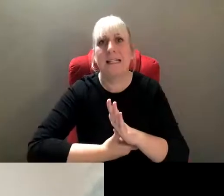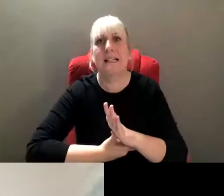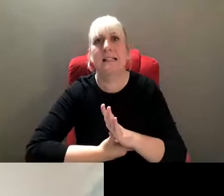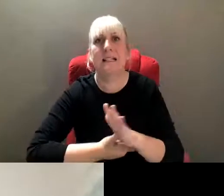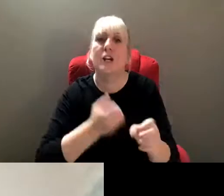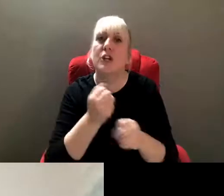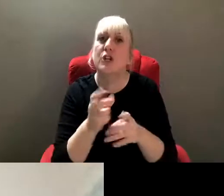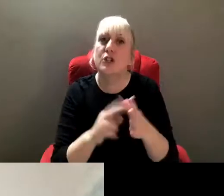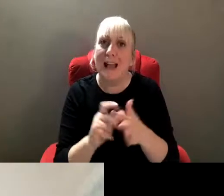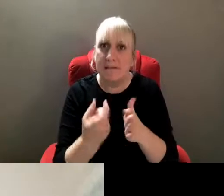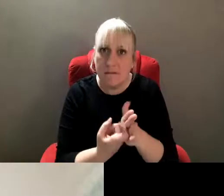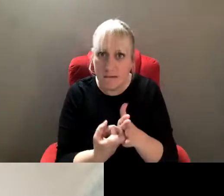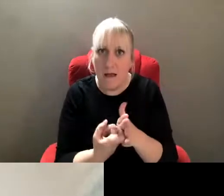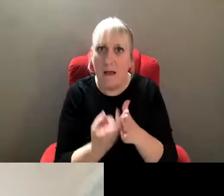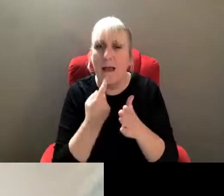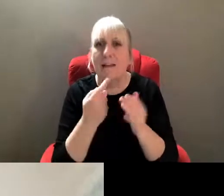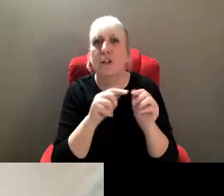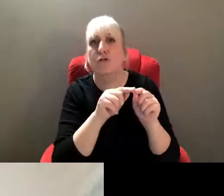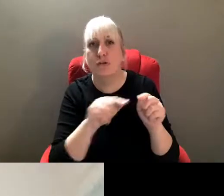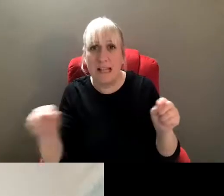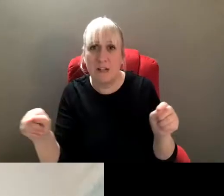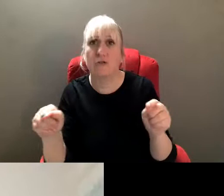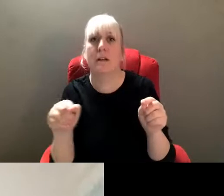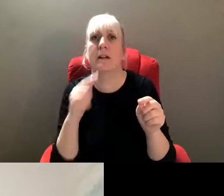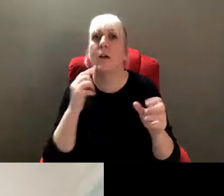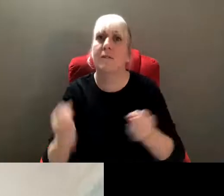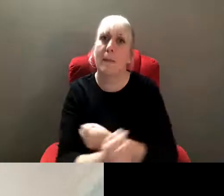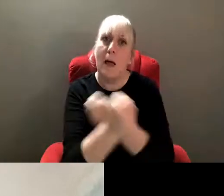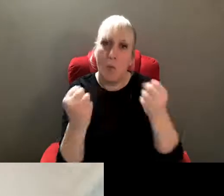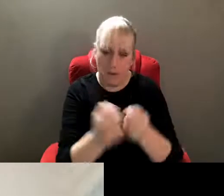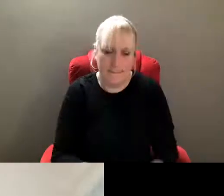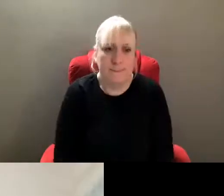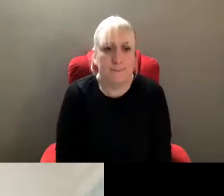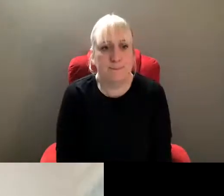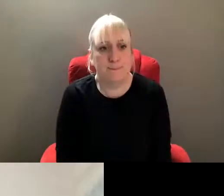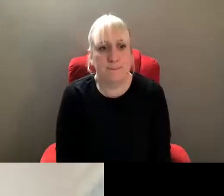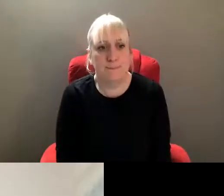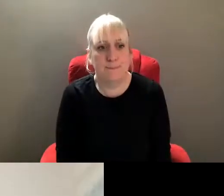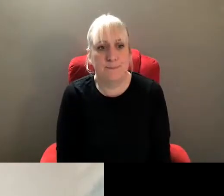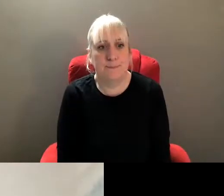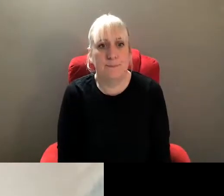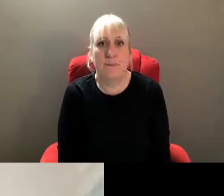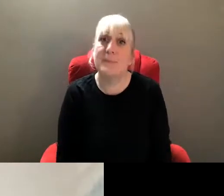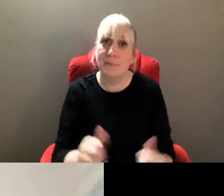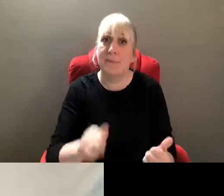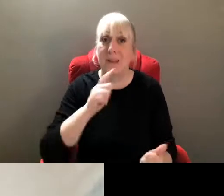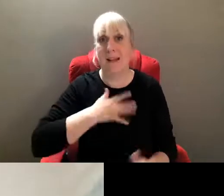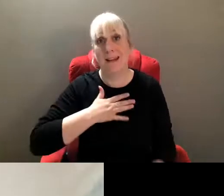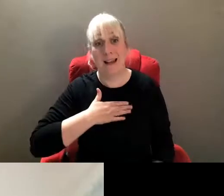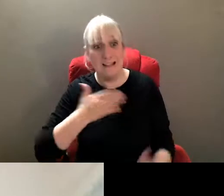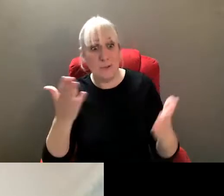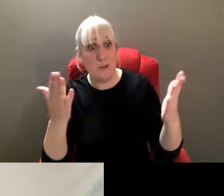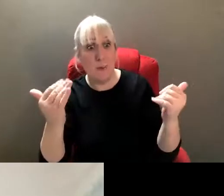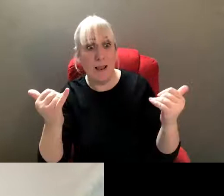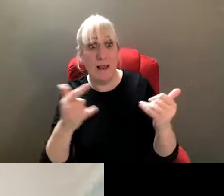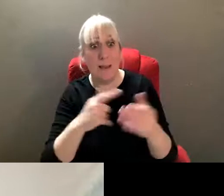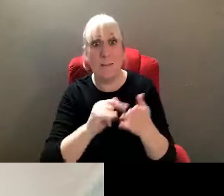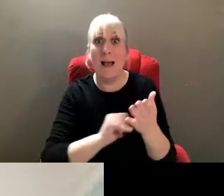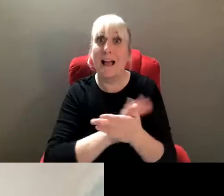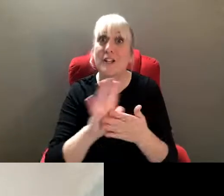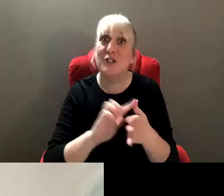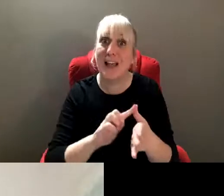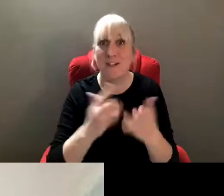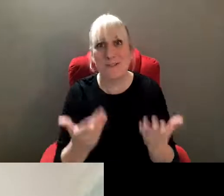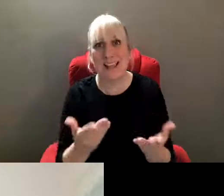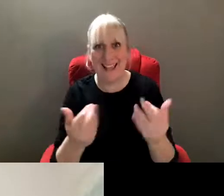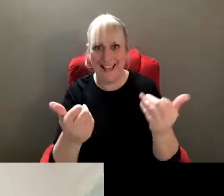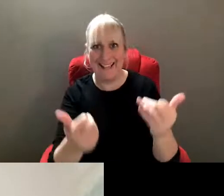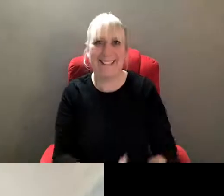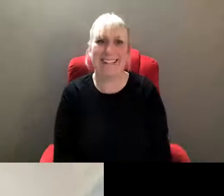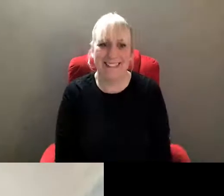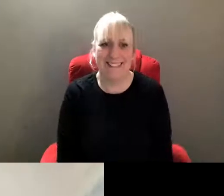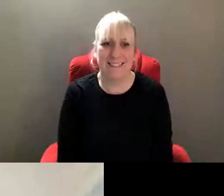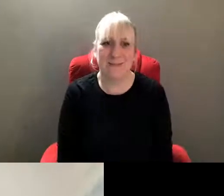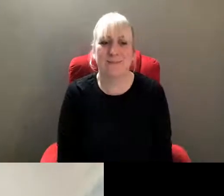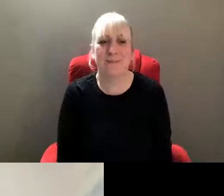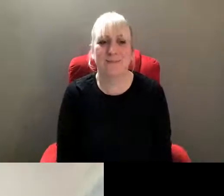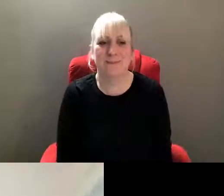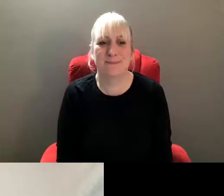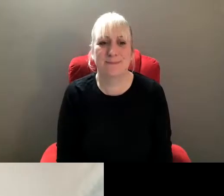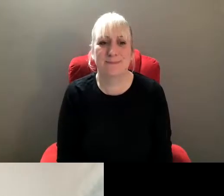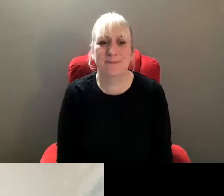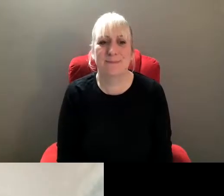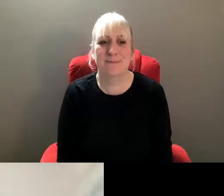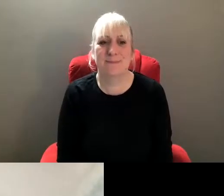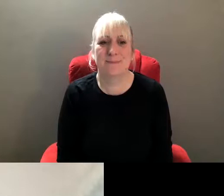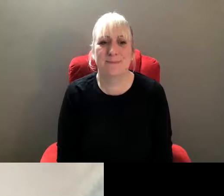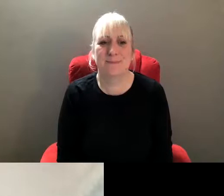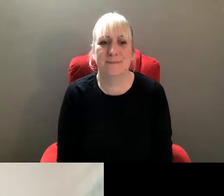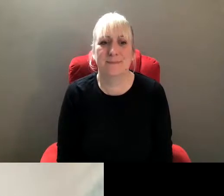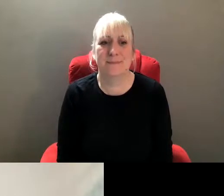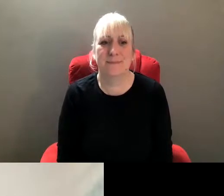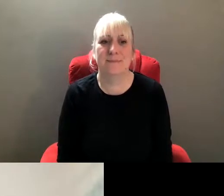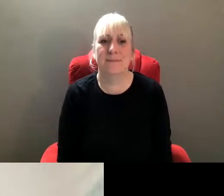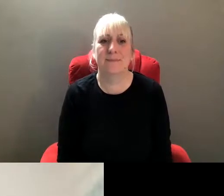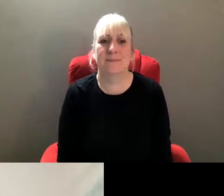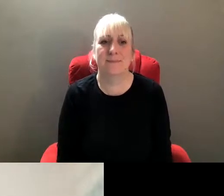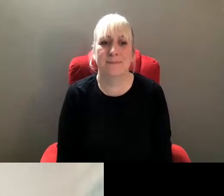of power in activist action so i would like to welcome asha to join us today thank you